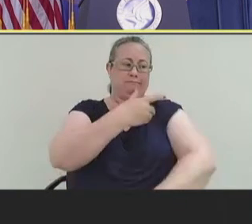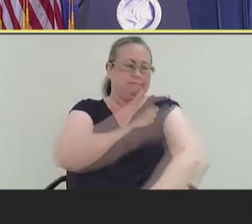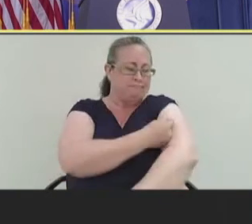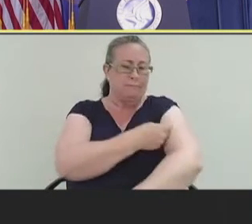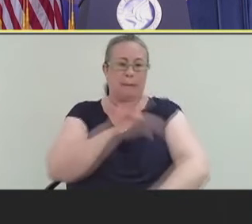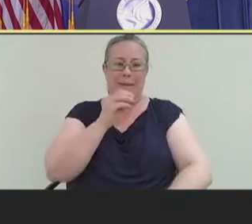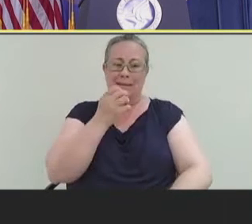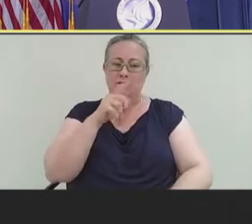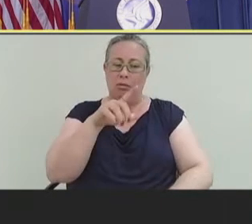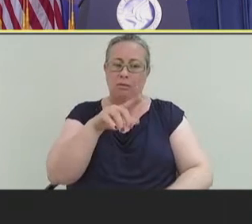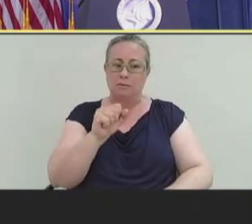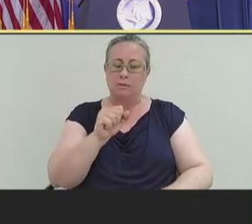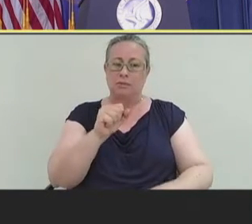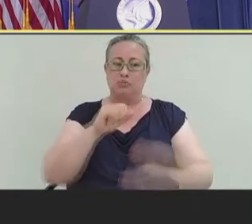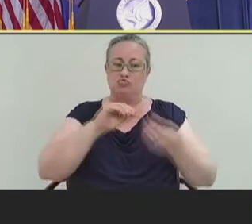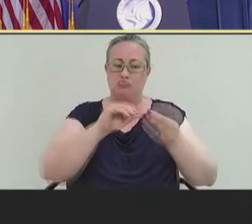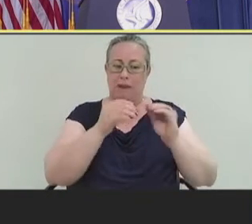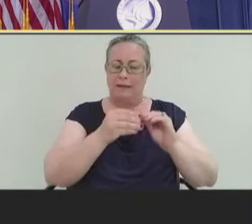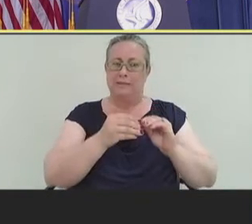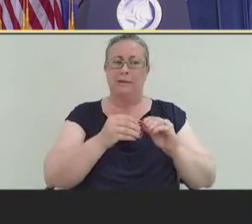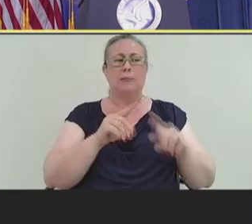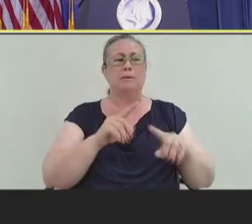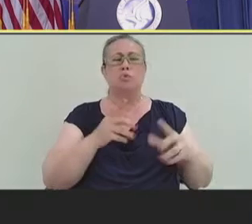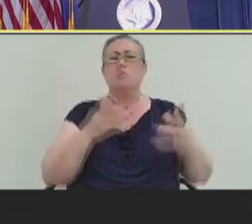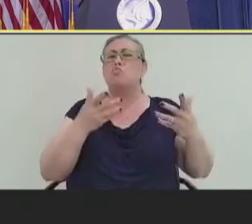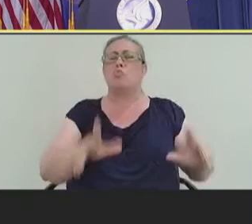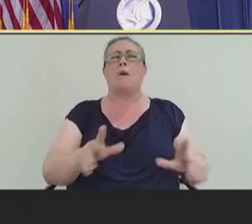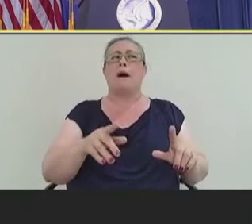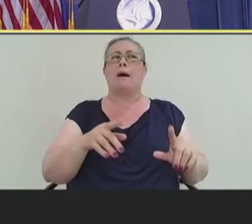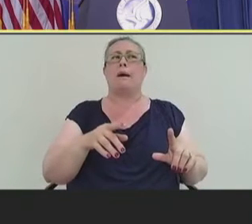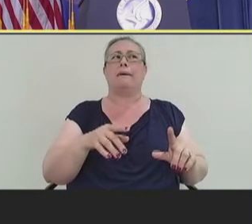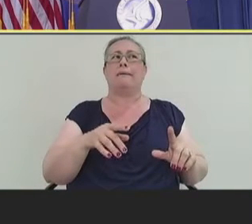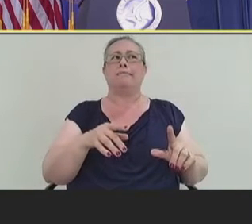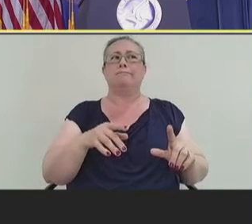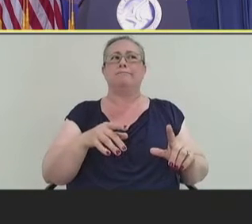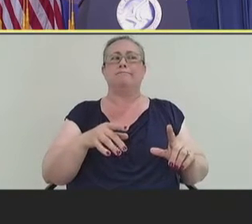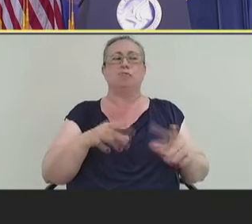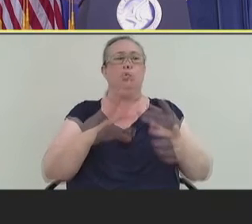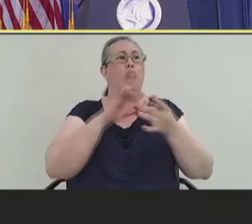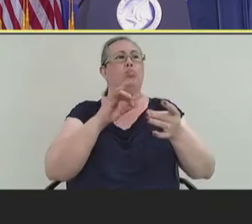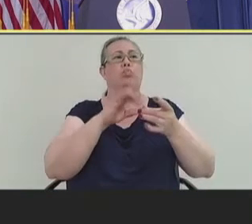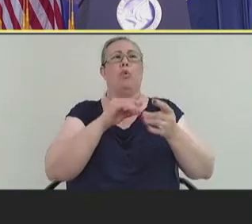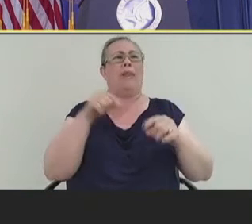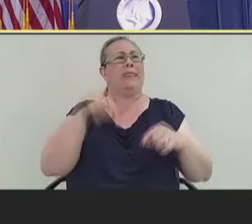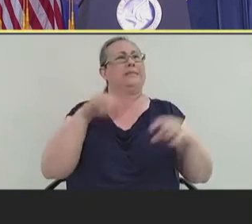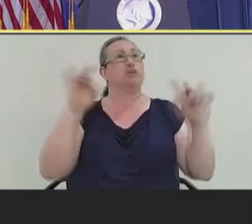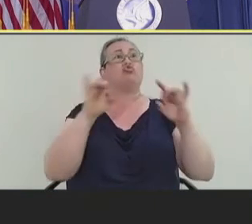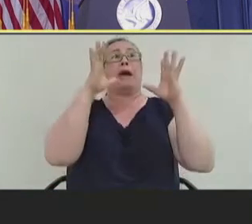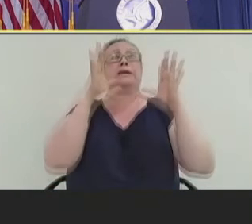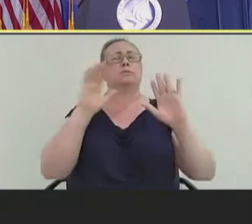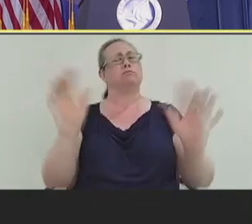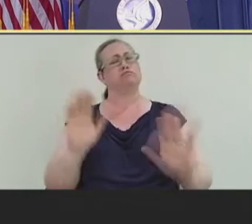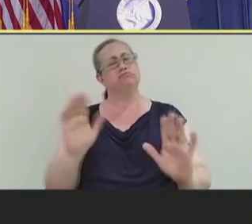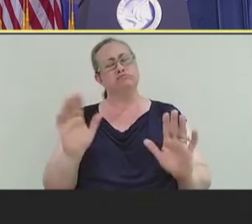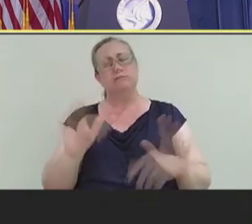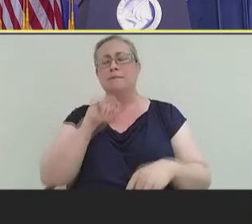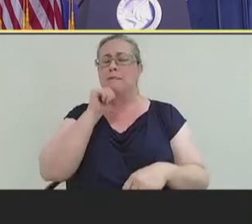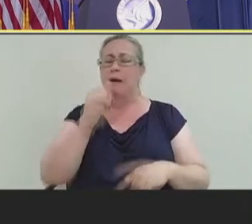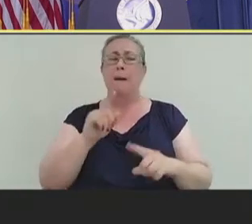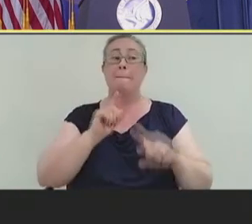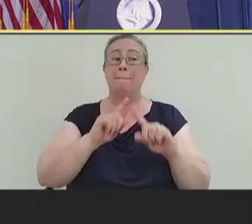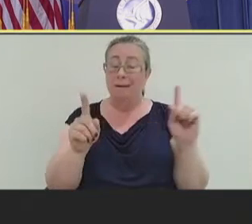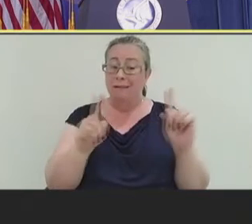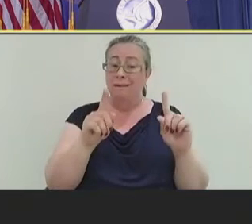want to state that it's a crisis at this point, in terms of the measles vaccination rates. However,